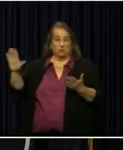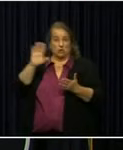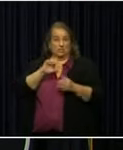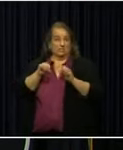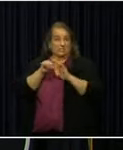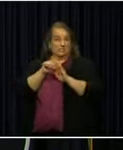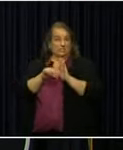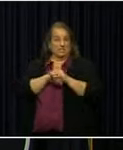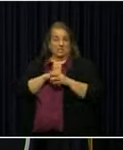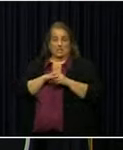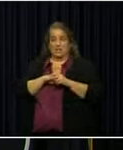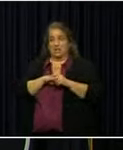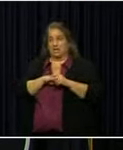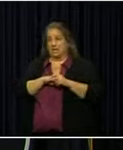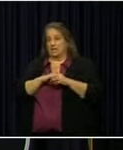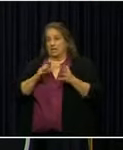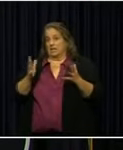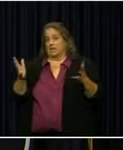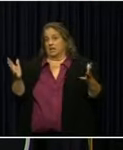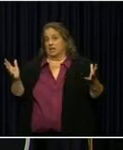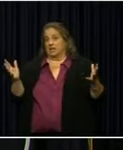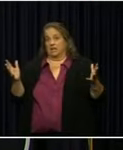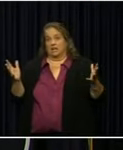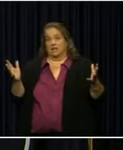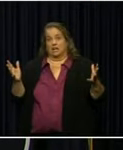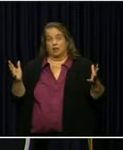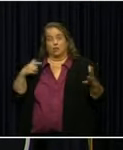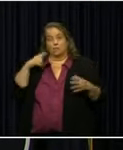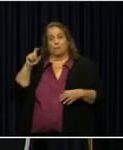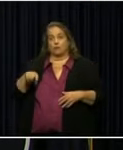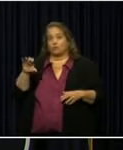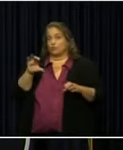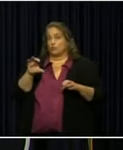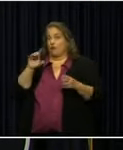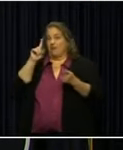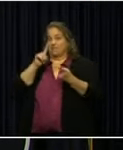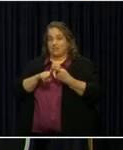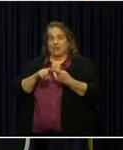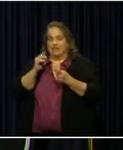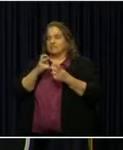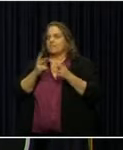DO YOU POTENTIALLY SIT ON THE PHONE FOR 12 HOURS? WHERE'S THE OPTIONS?